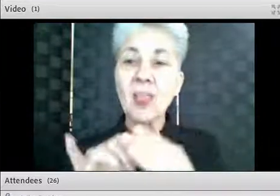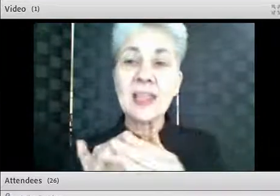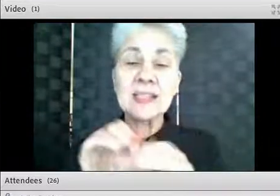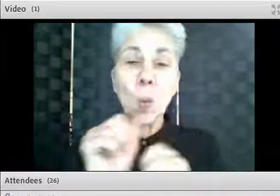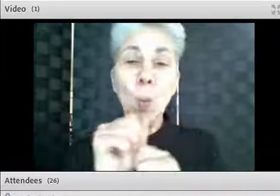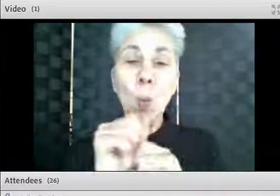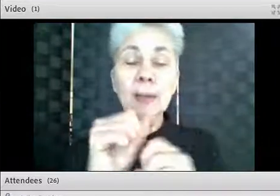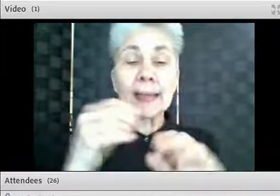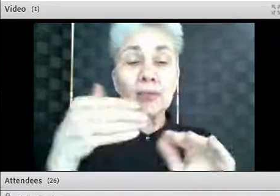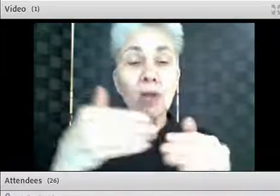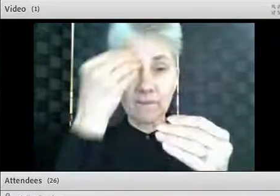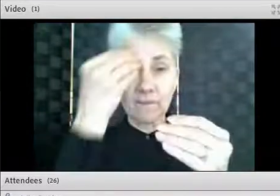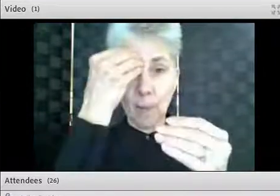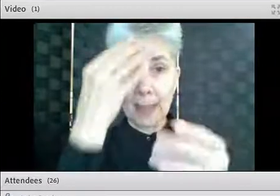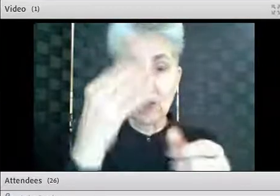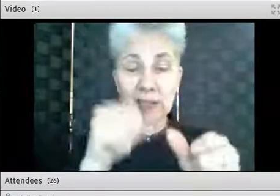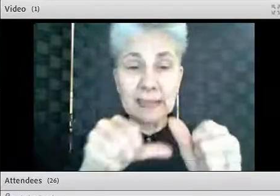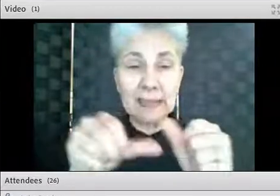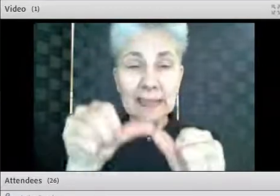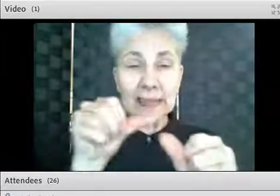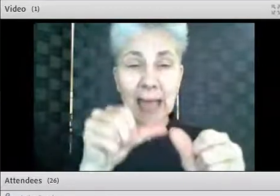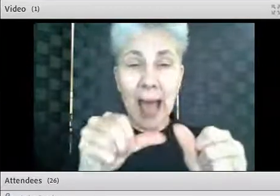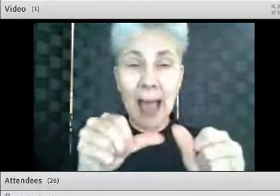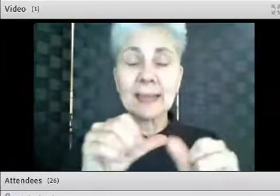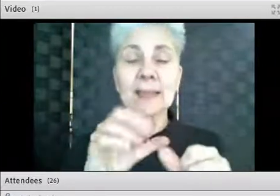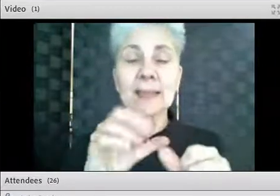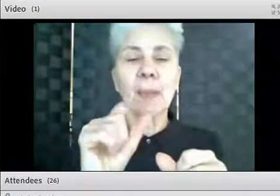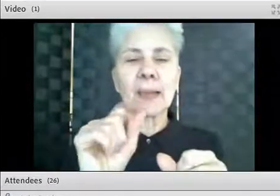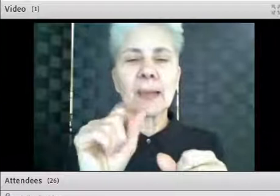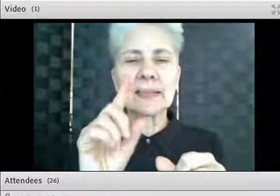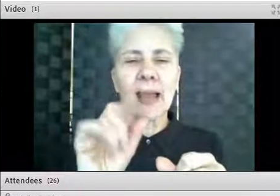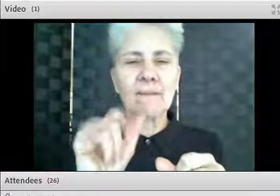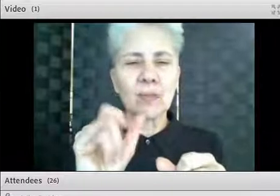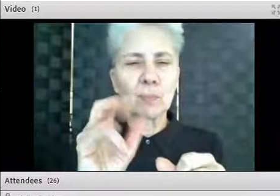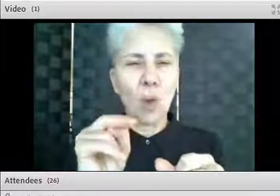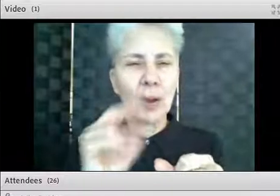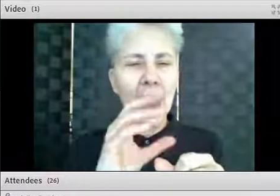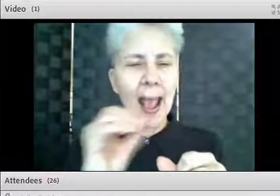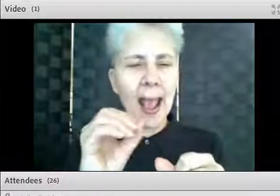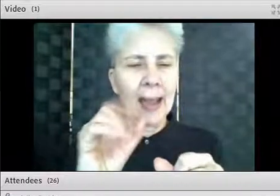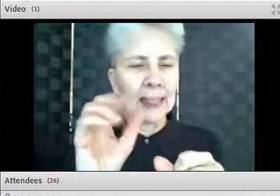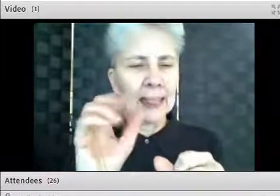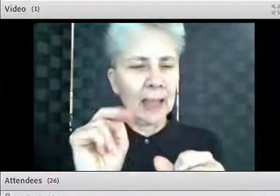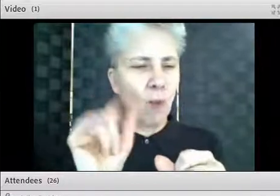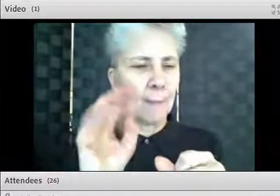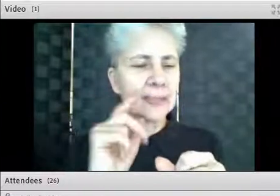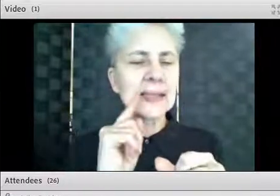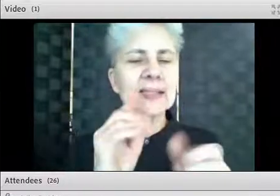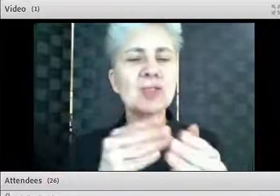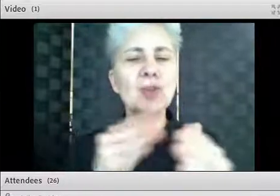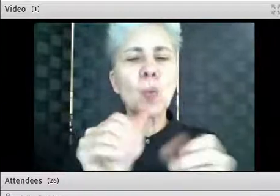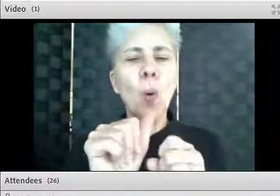by David Bawden and Lyn Robinson is just a general work on library and information science, basically.